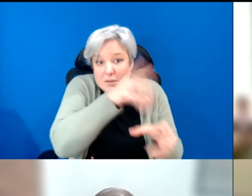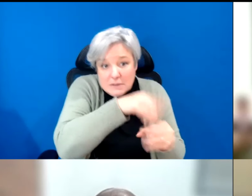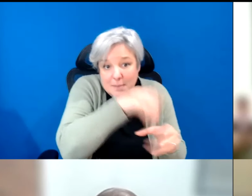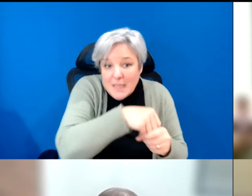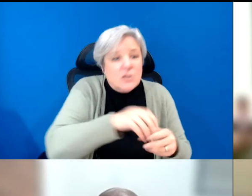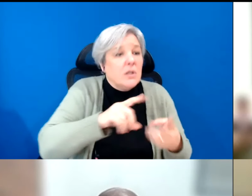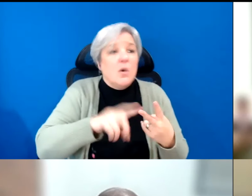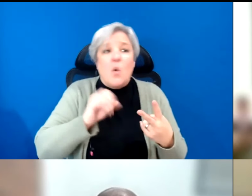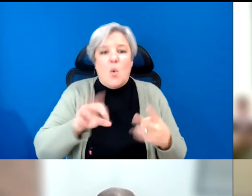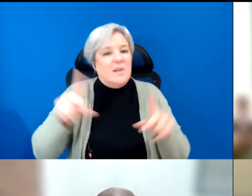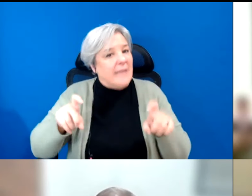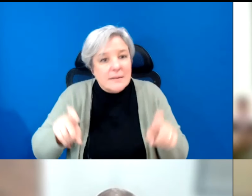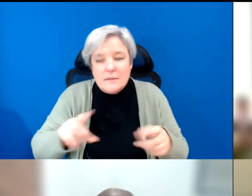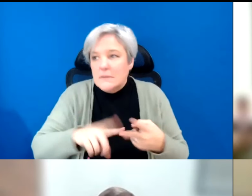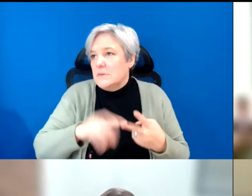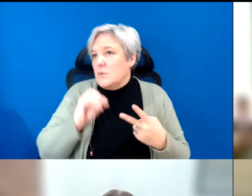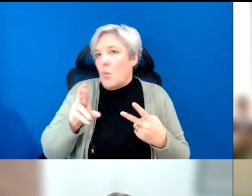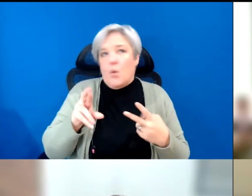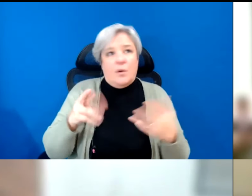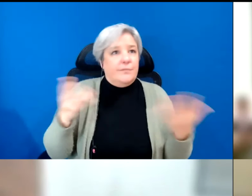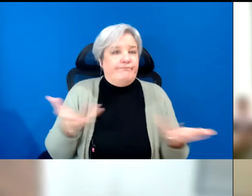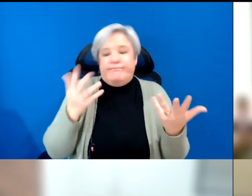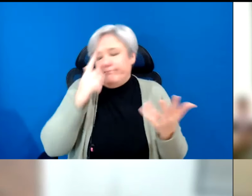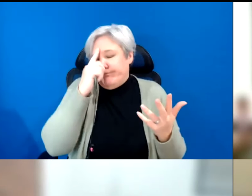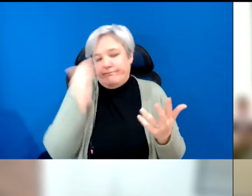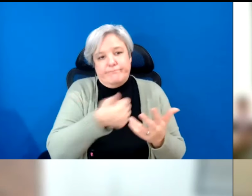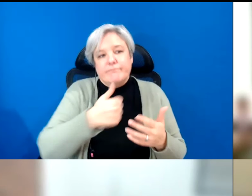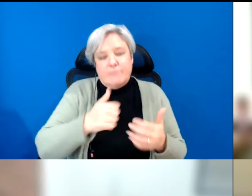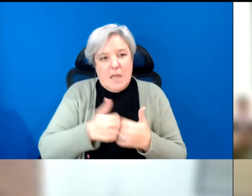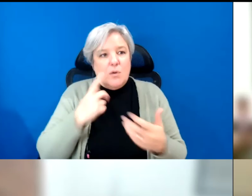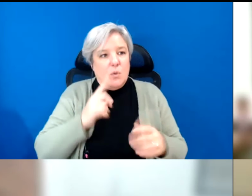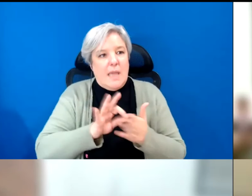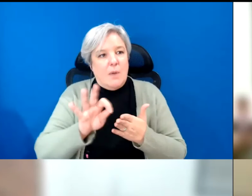or tests or however and and labeled as such.